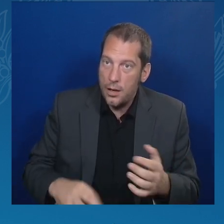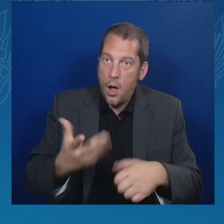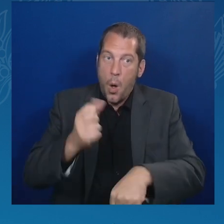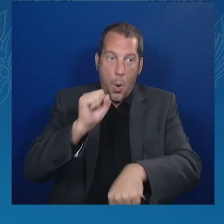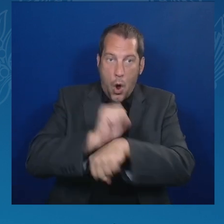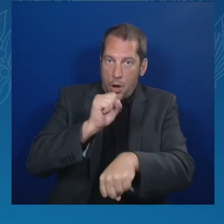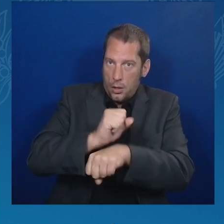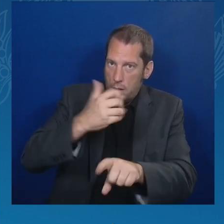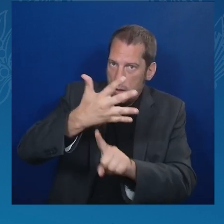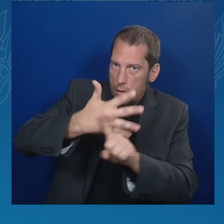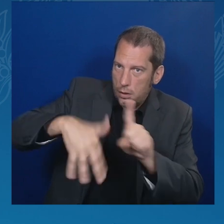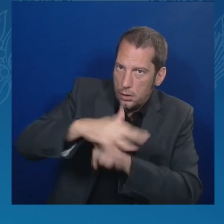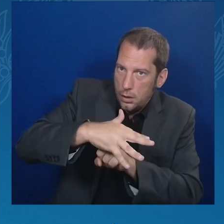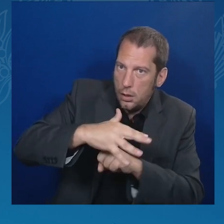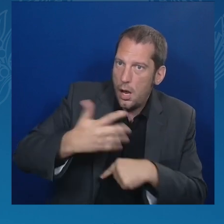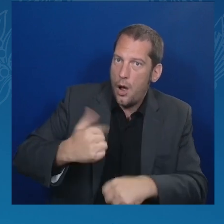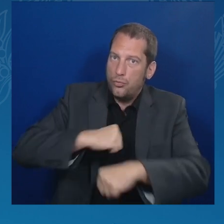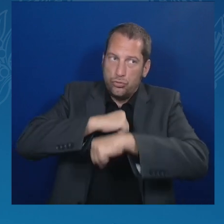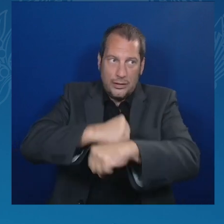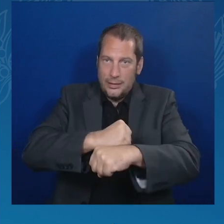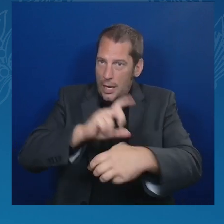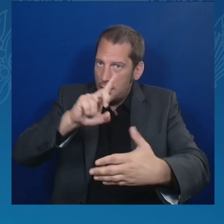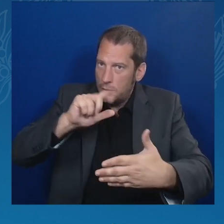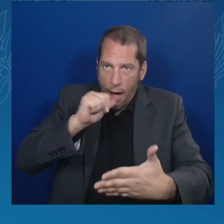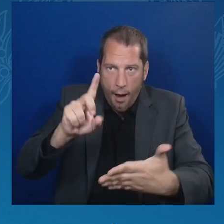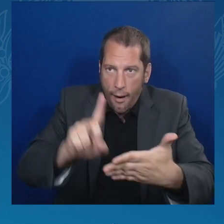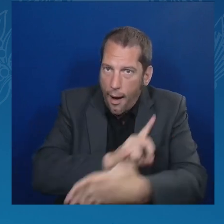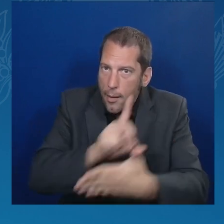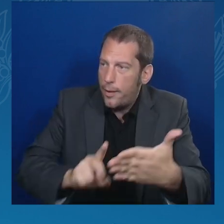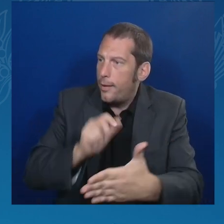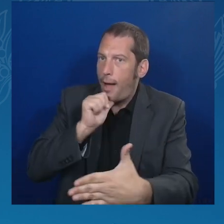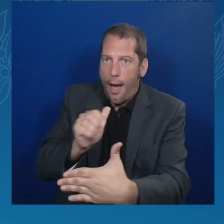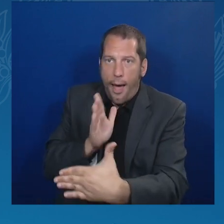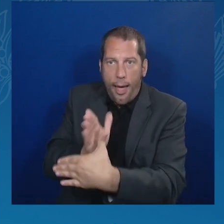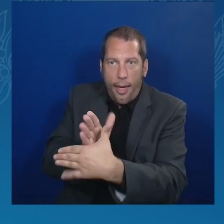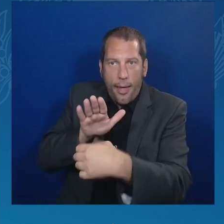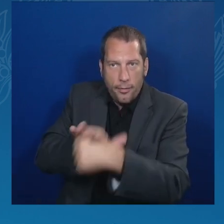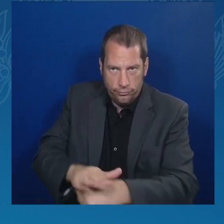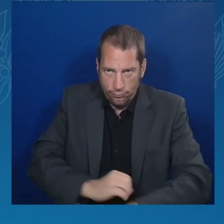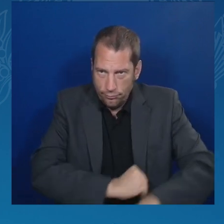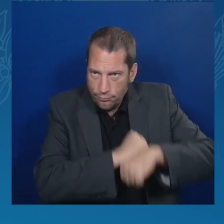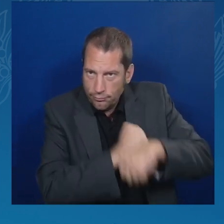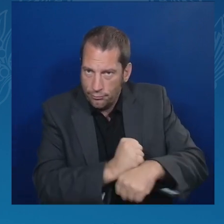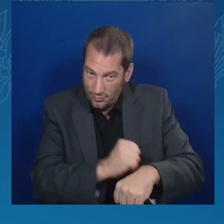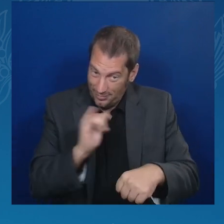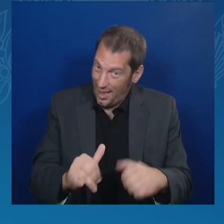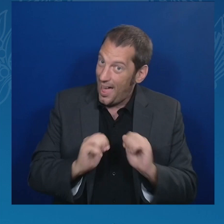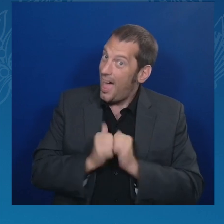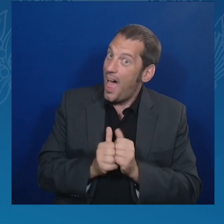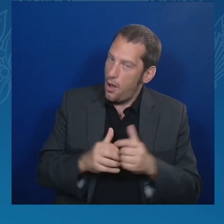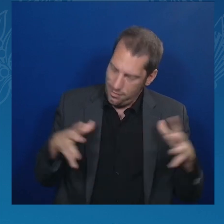you have transformed millions of jobs into middle-class jobs --